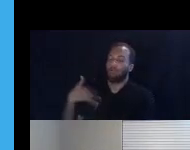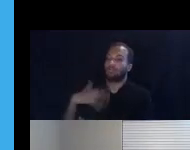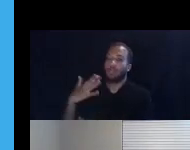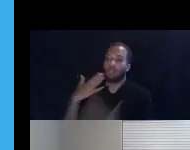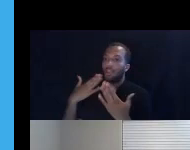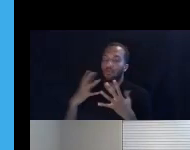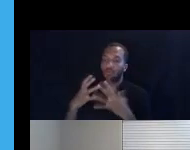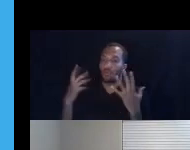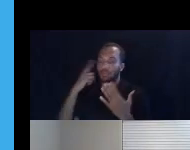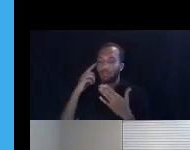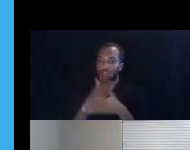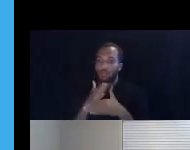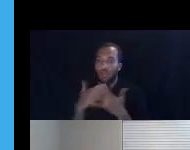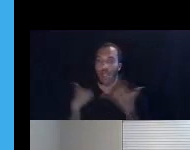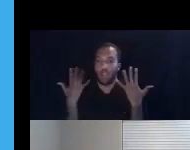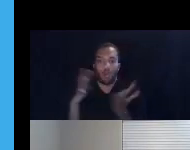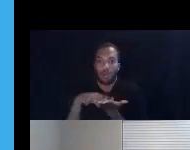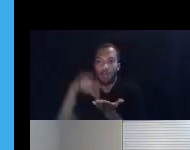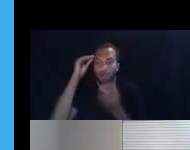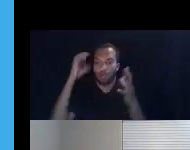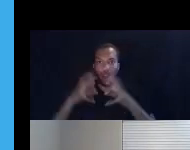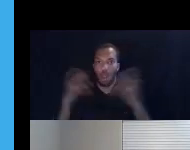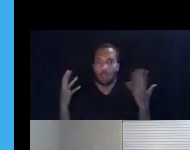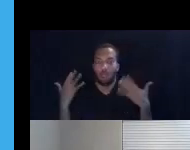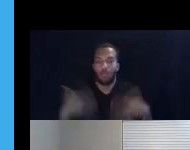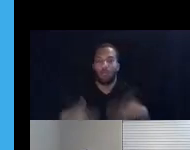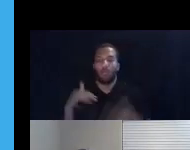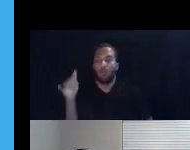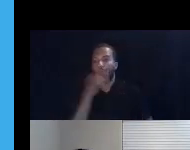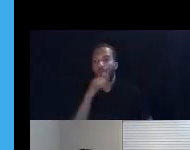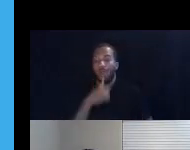I've learned a lot. Very appreciative that you all are here.